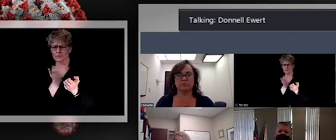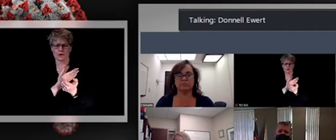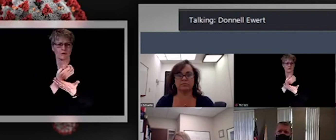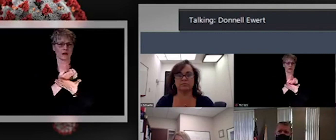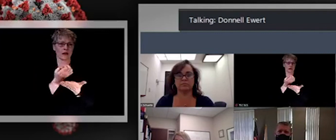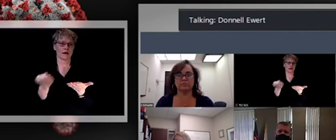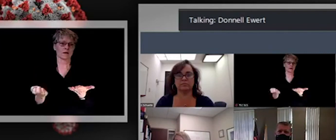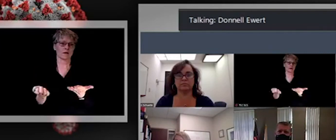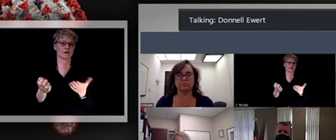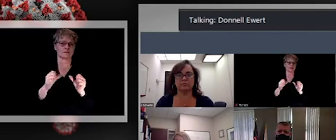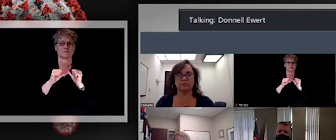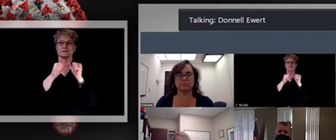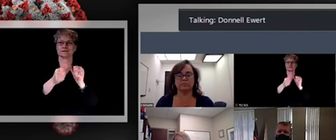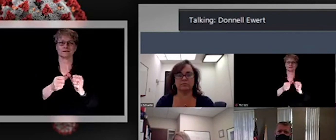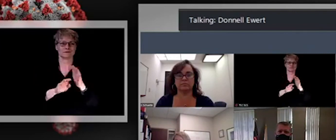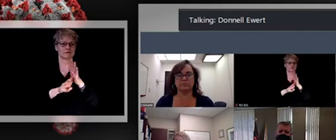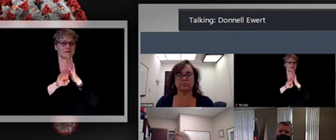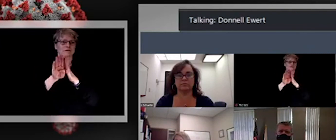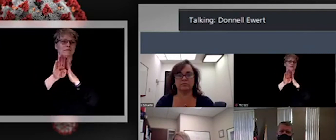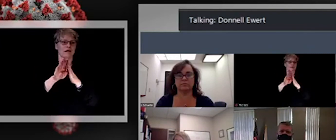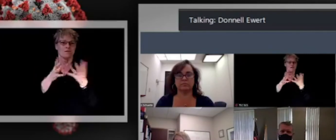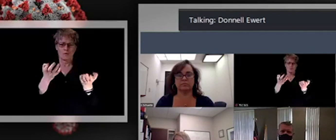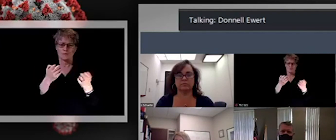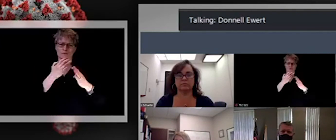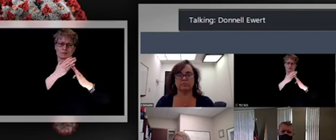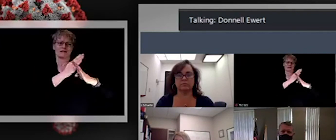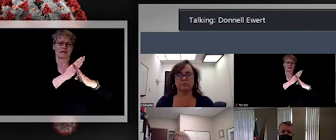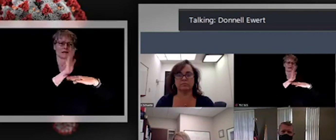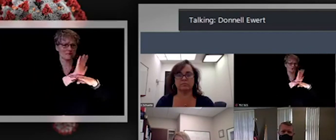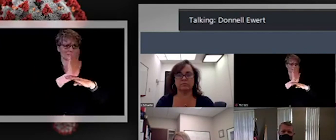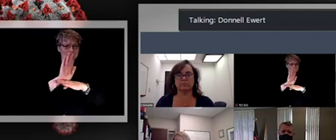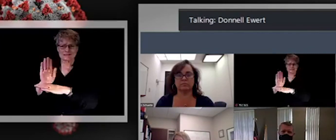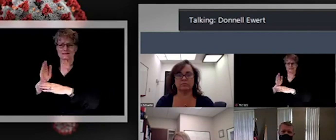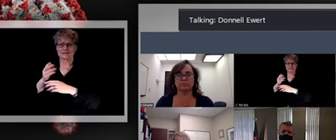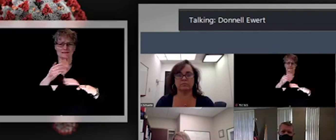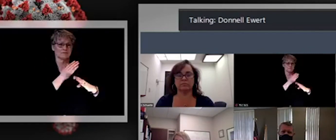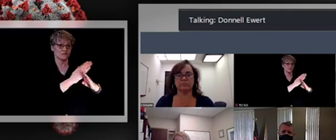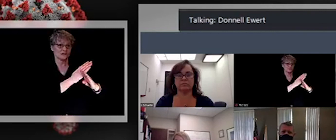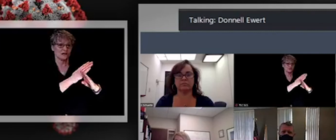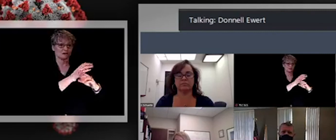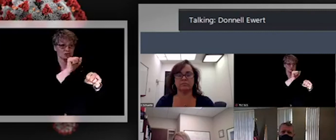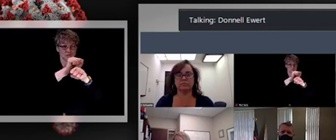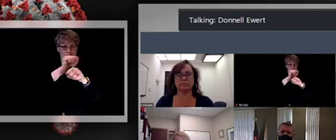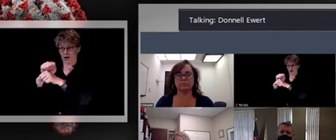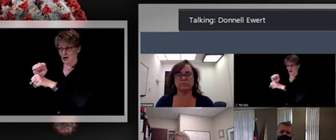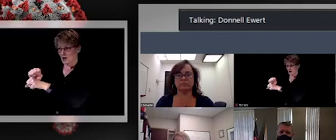protect our businesses and jobs first and foremost so we don't have such dire impacts